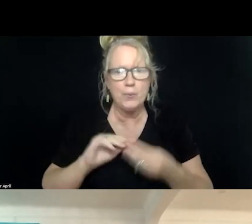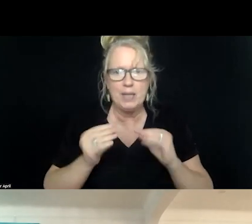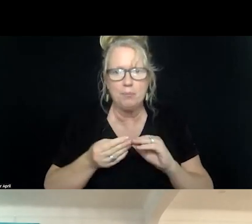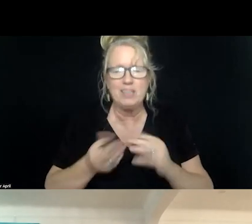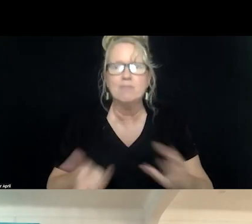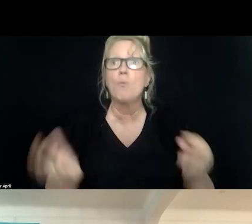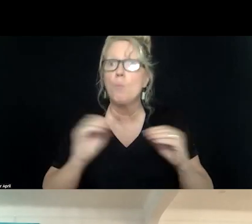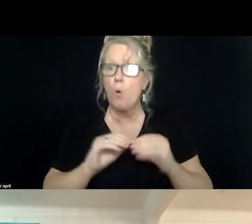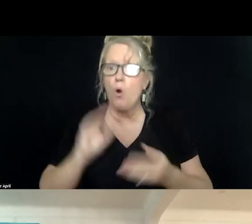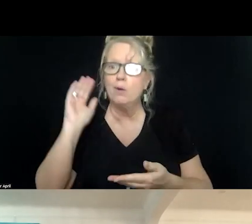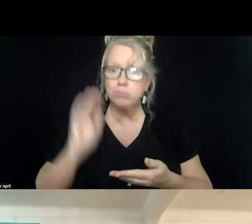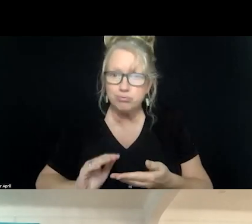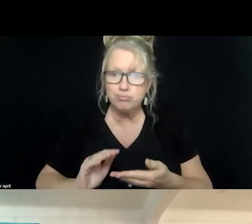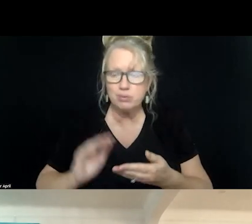SINCE 2012.